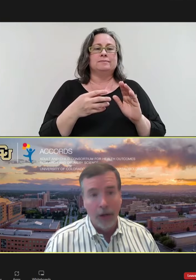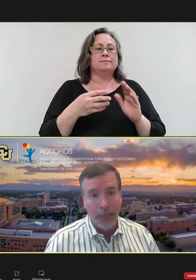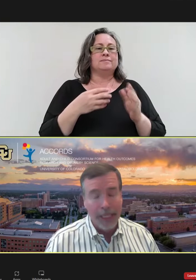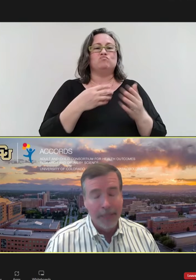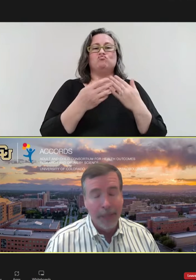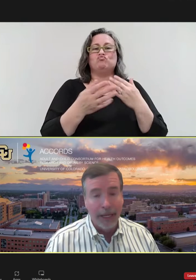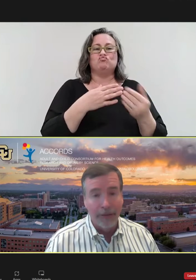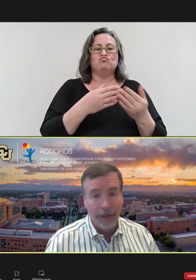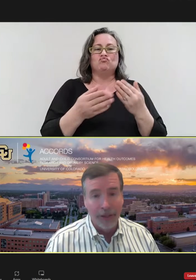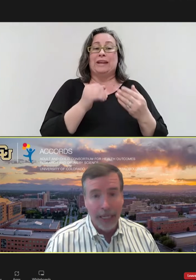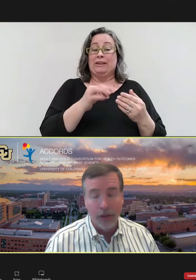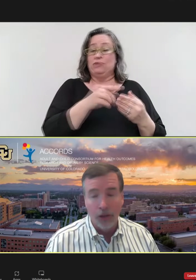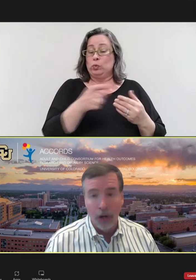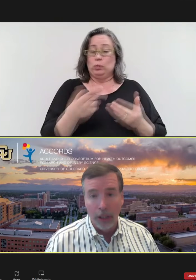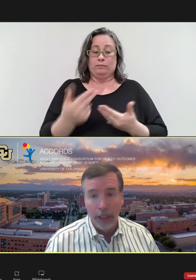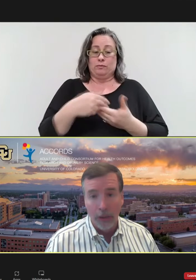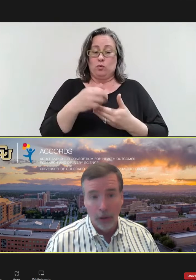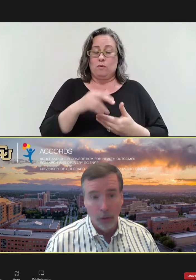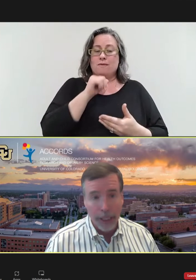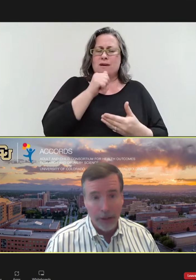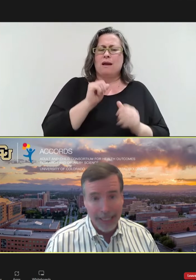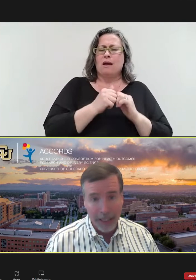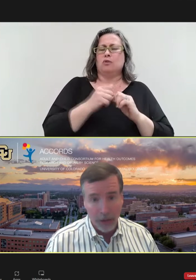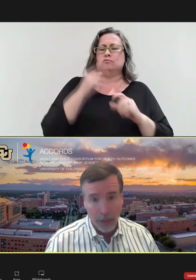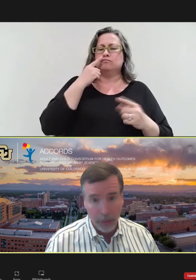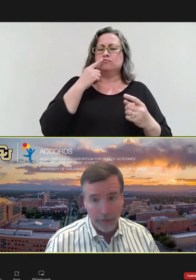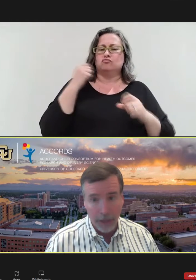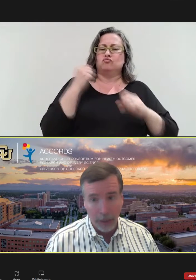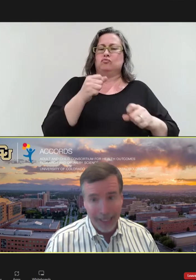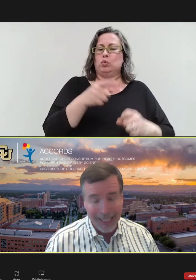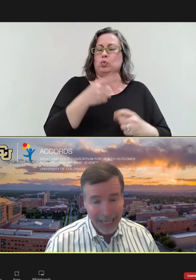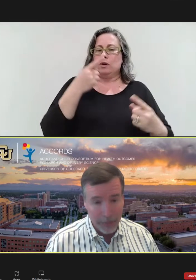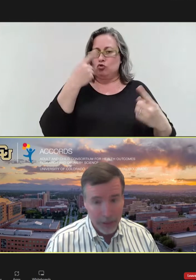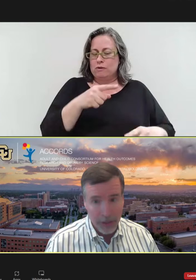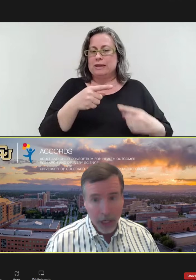are participating in VFC. How strongly do you agree or disagree with the following statements